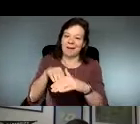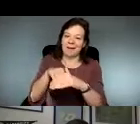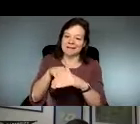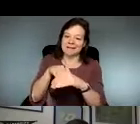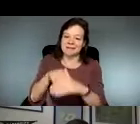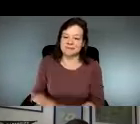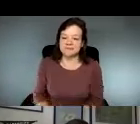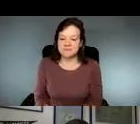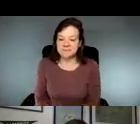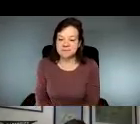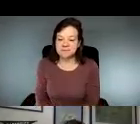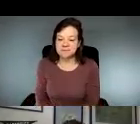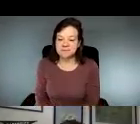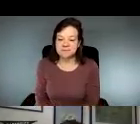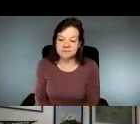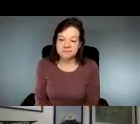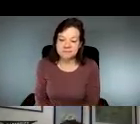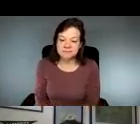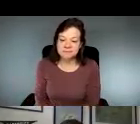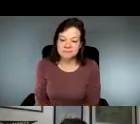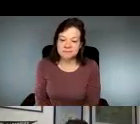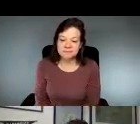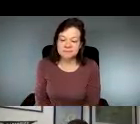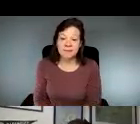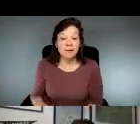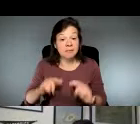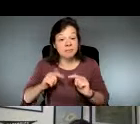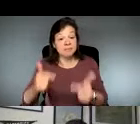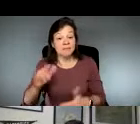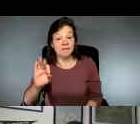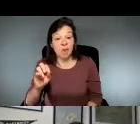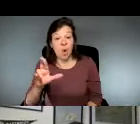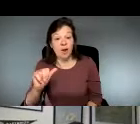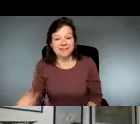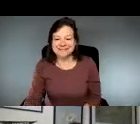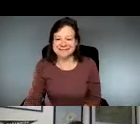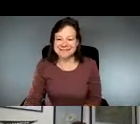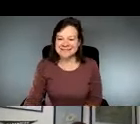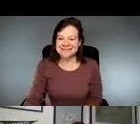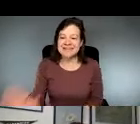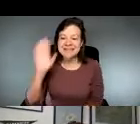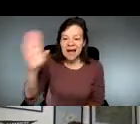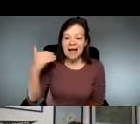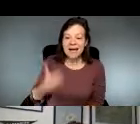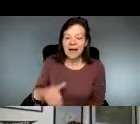So now, Flora, would you like to say a few words? I would. Hi everyone, I'm Flora.